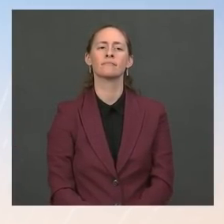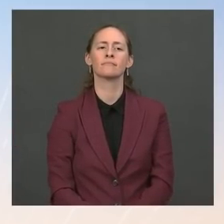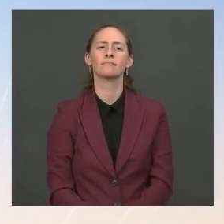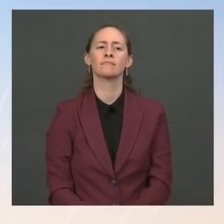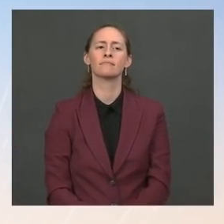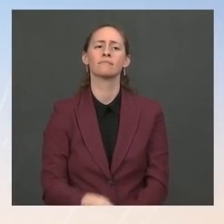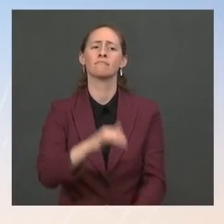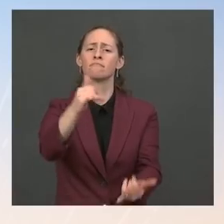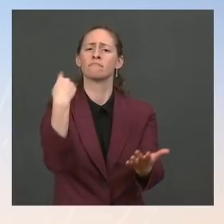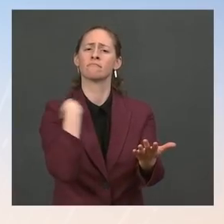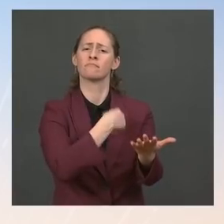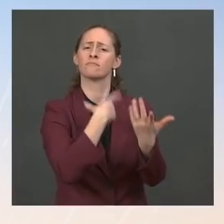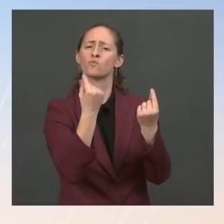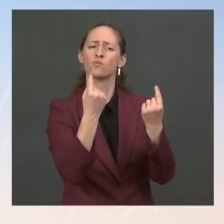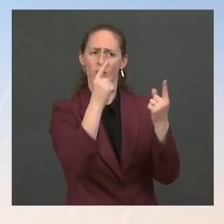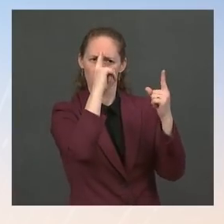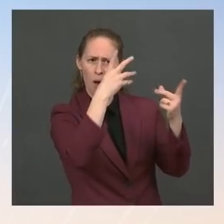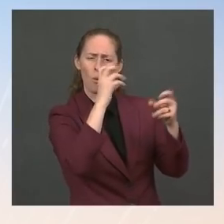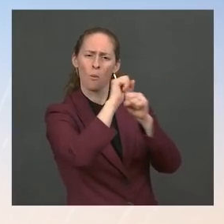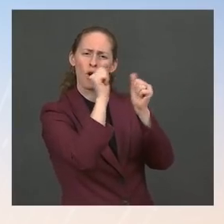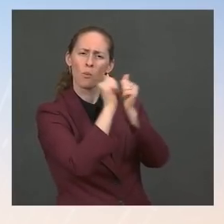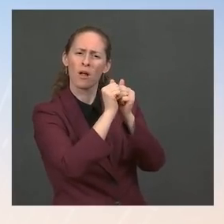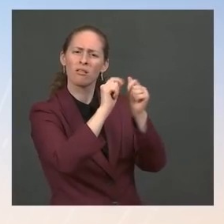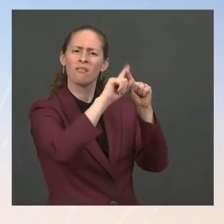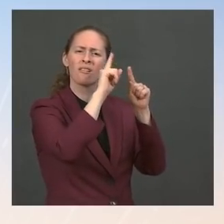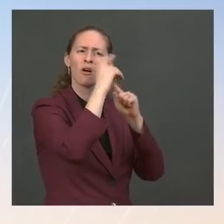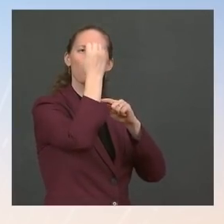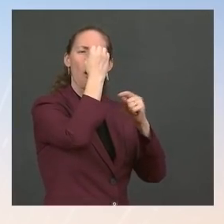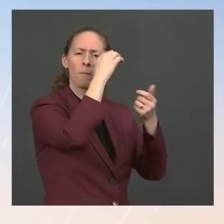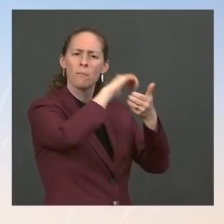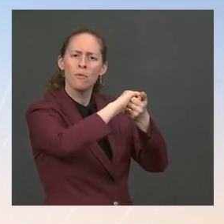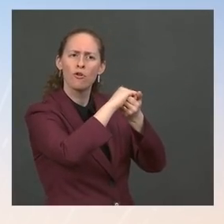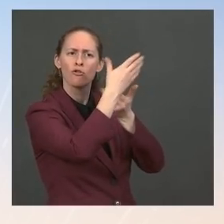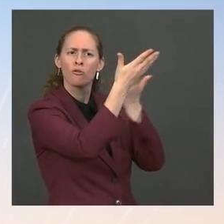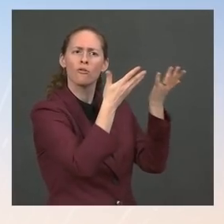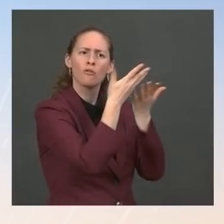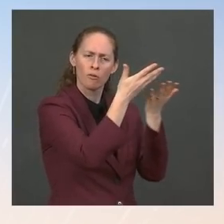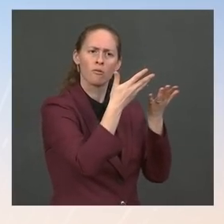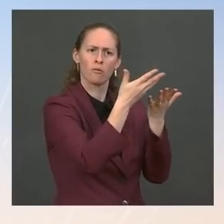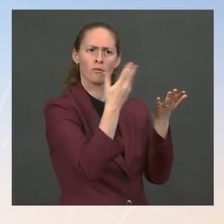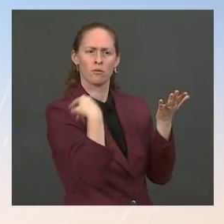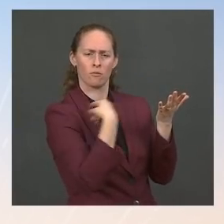we operate in lockstep with our allies and partners. That's how we've approached things. We are -- we have a shared concern